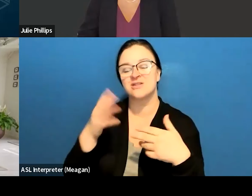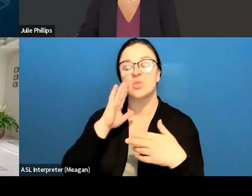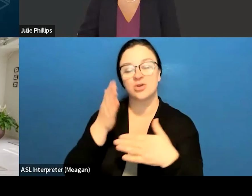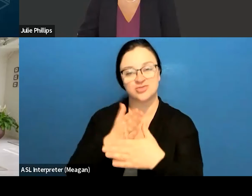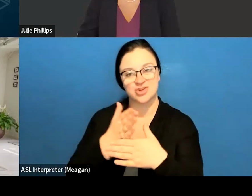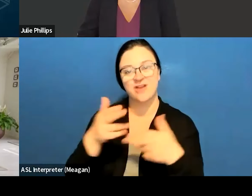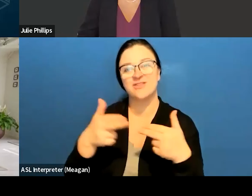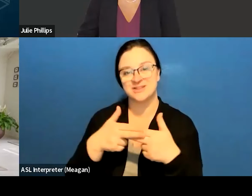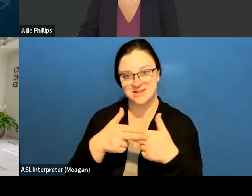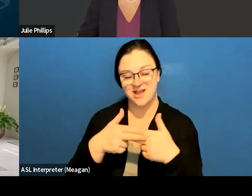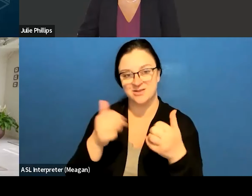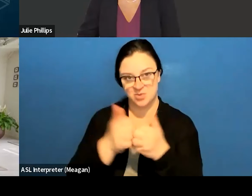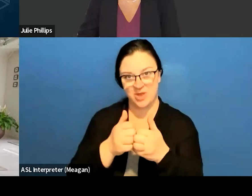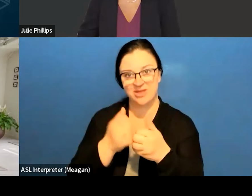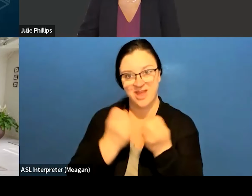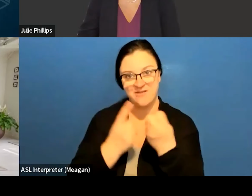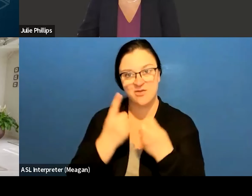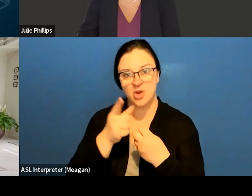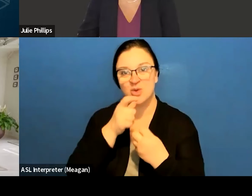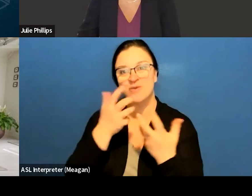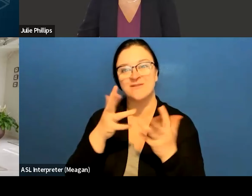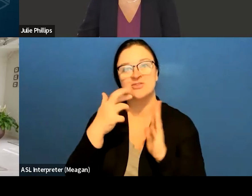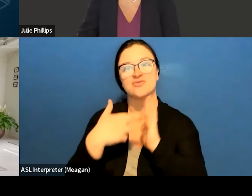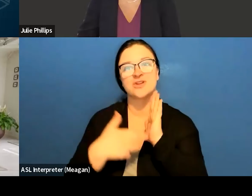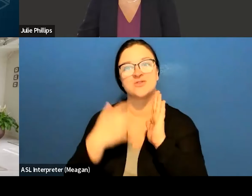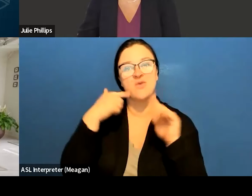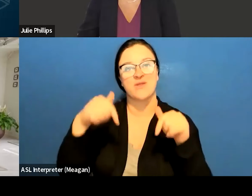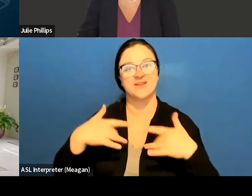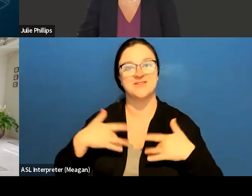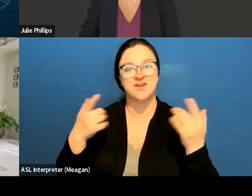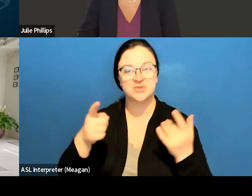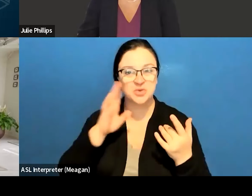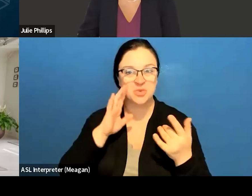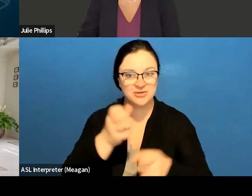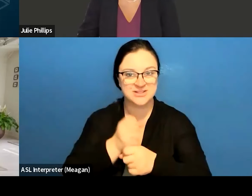So you will receive that information via the GAINS listserv.